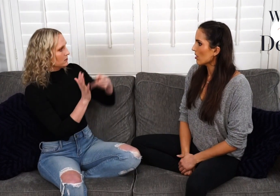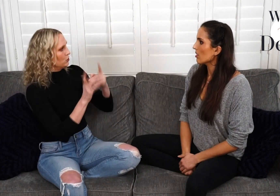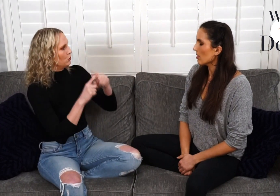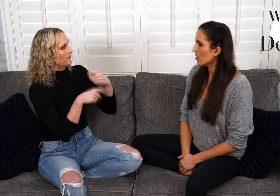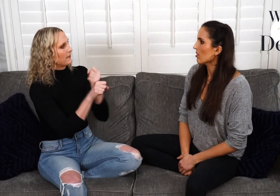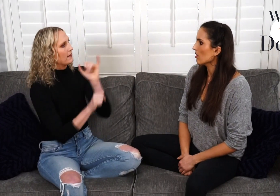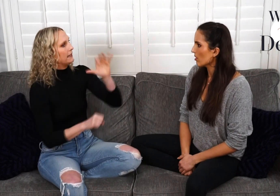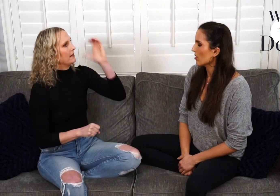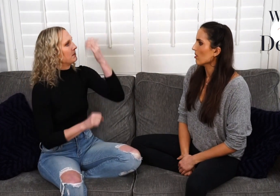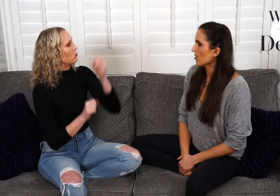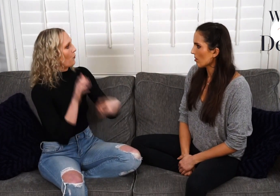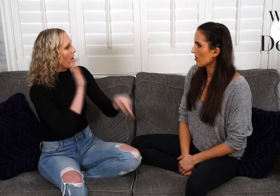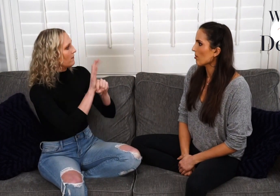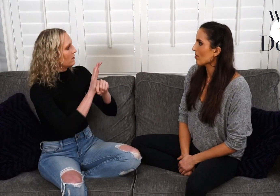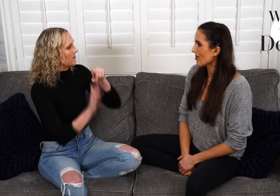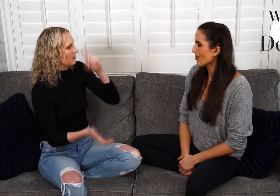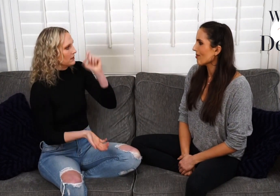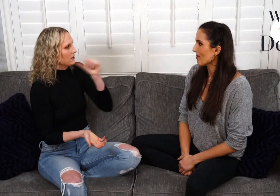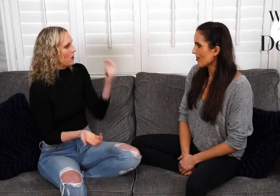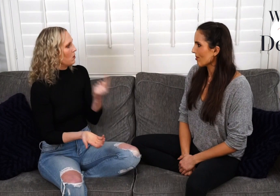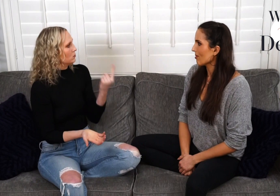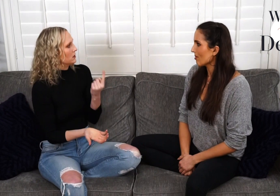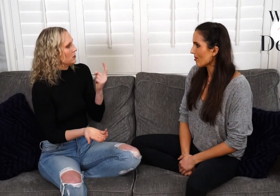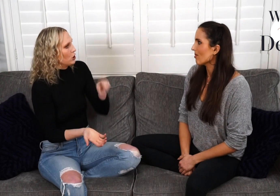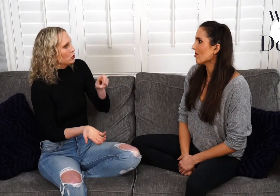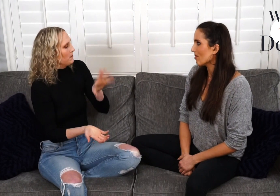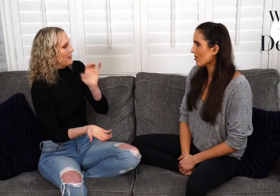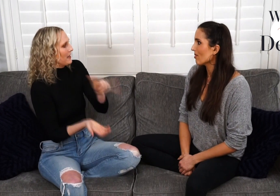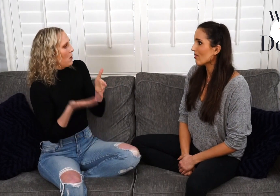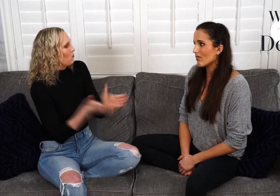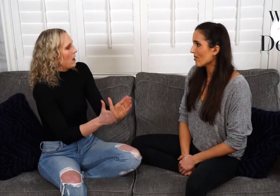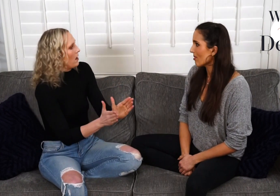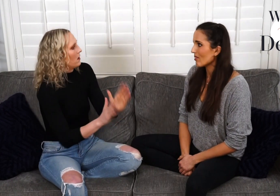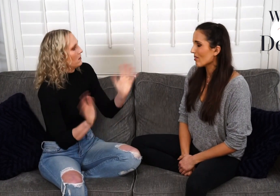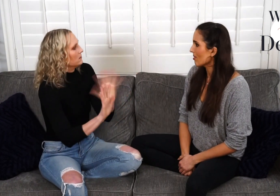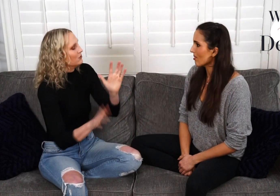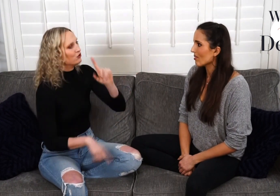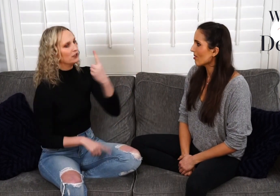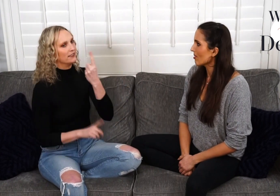intention to make it seem so negative because it shouldn't always be that way. It was just